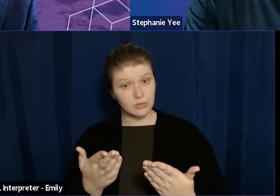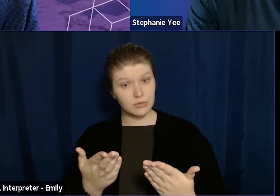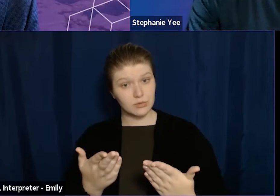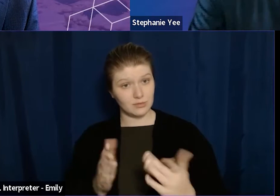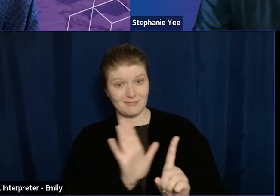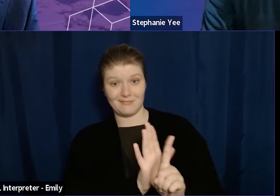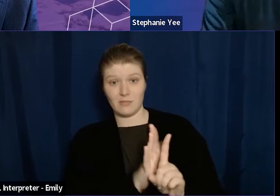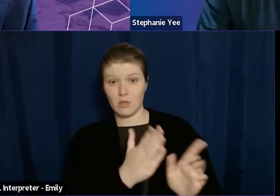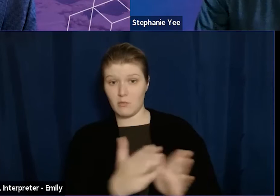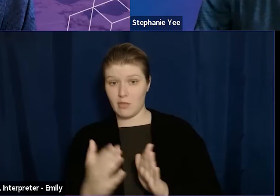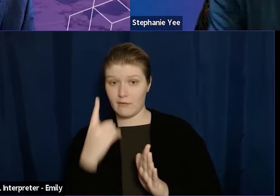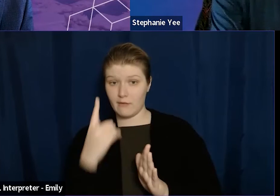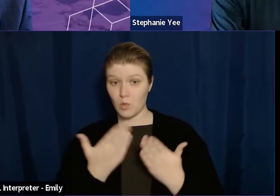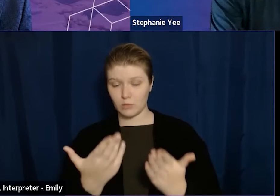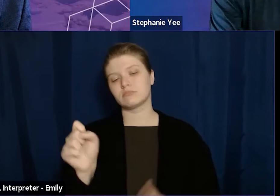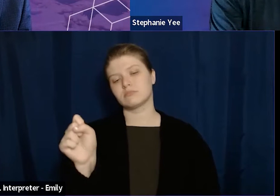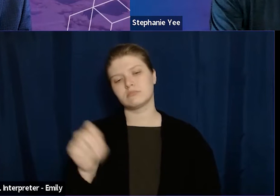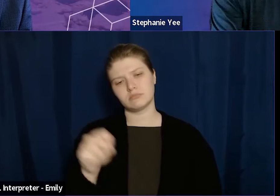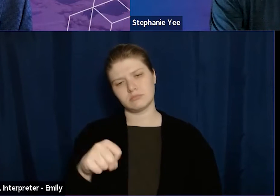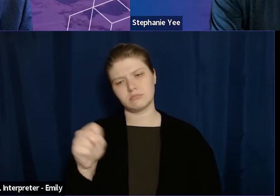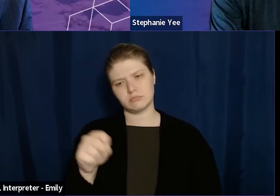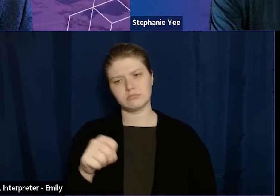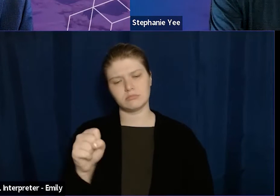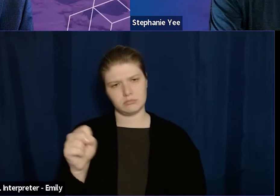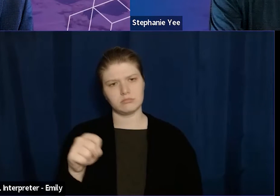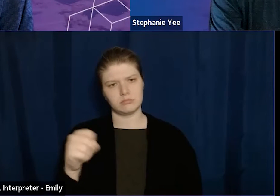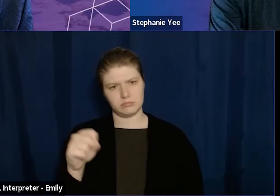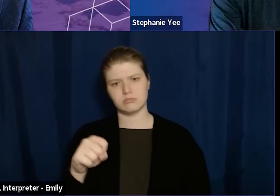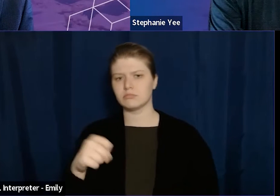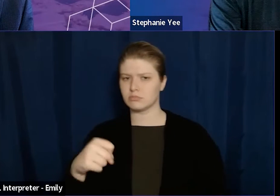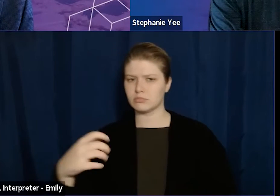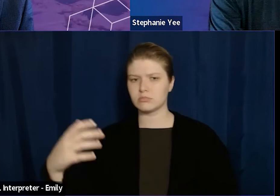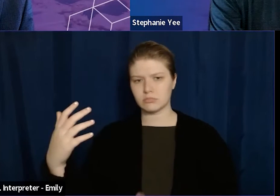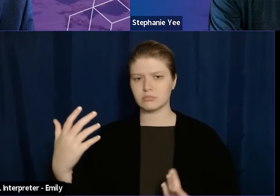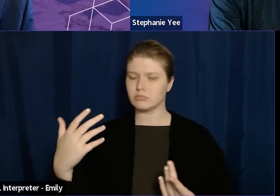in the proposal, then, yes, the cognizant program officer is the best person to speak with.